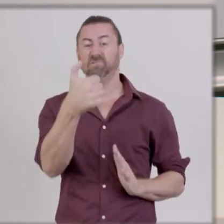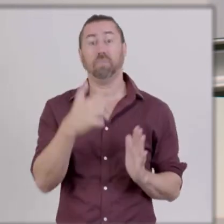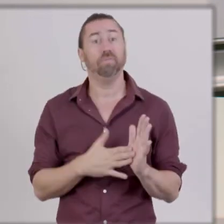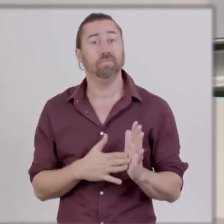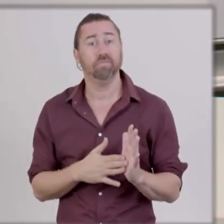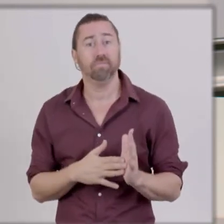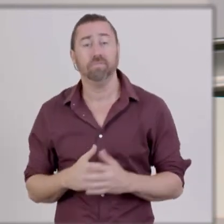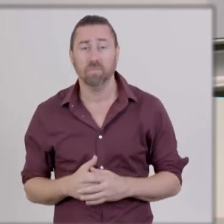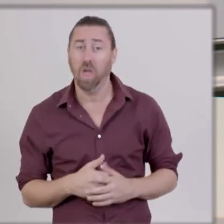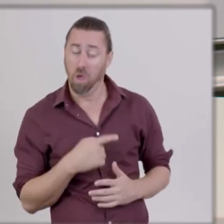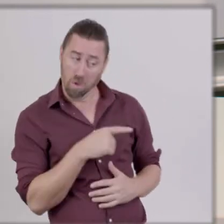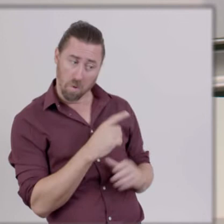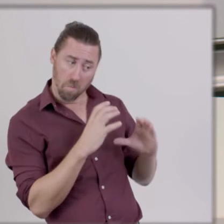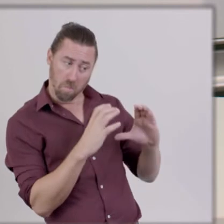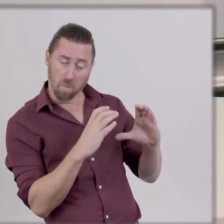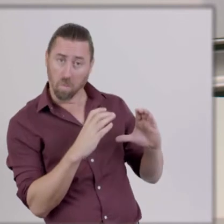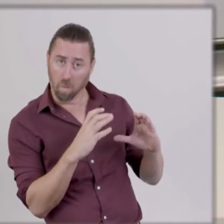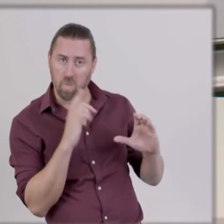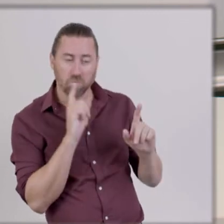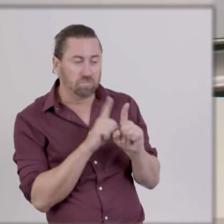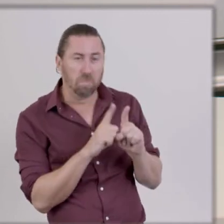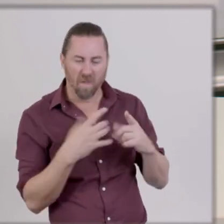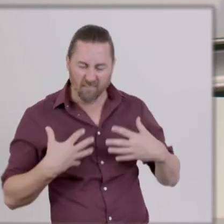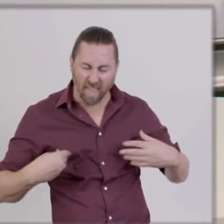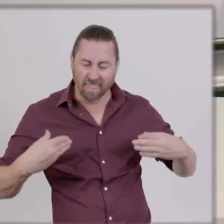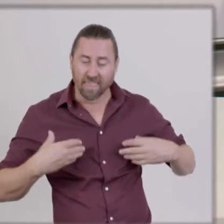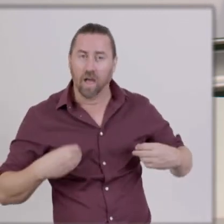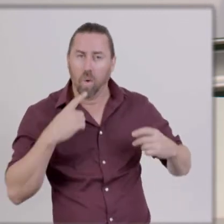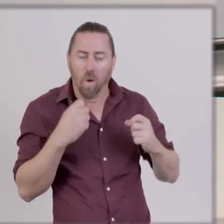Some features of Georgie will change, like her feathers, but really,